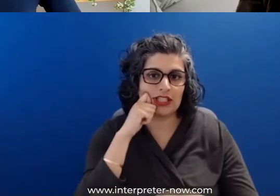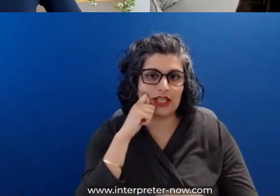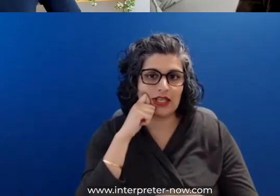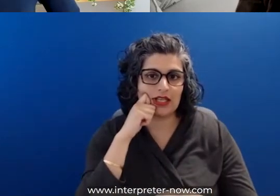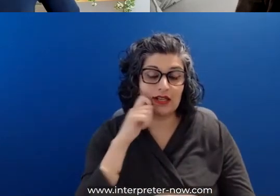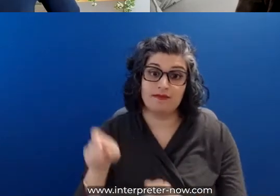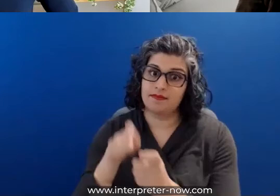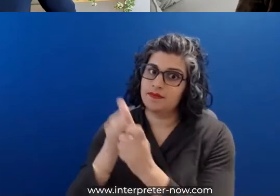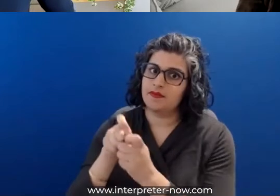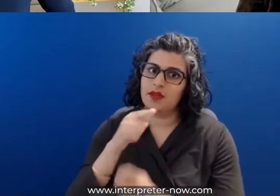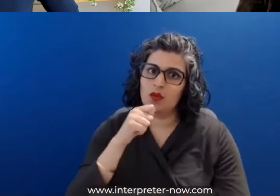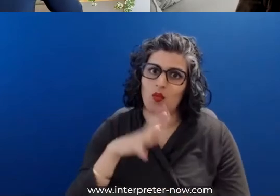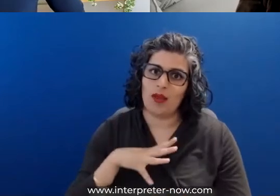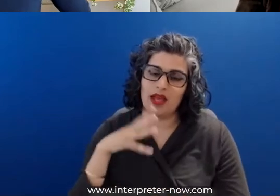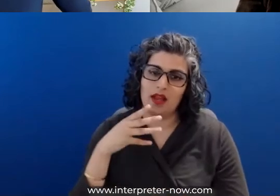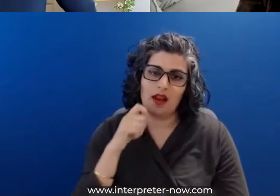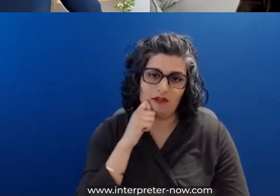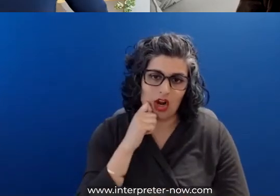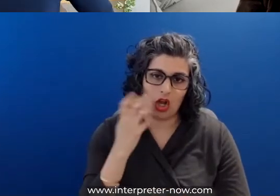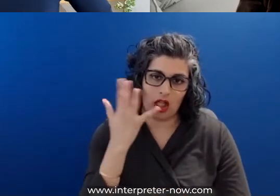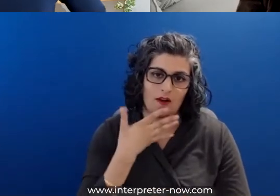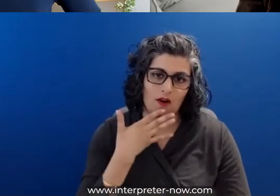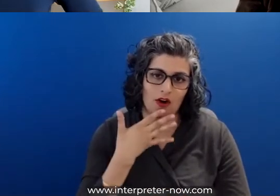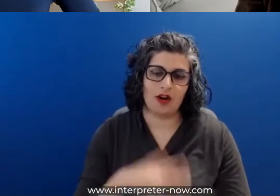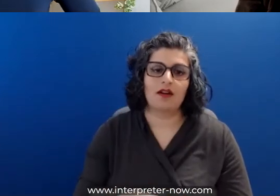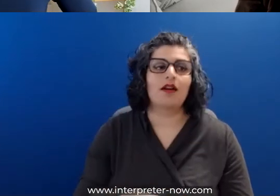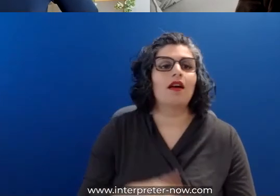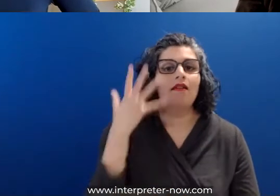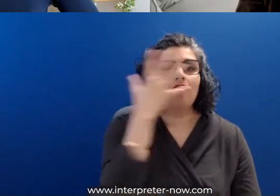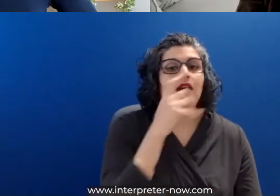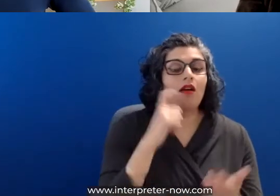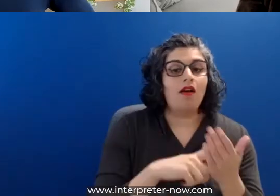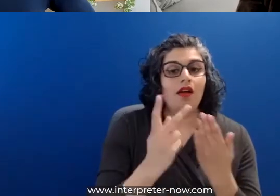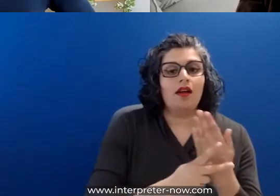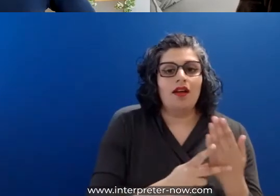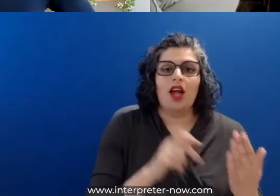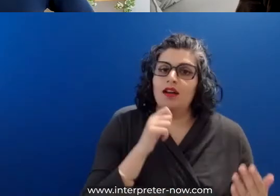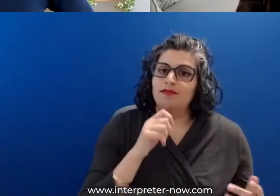particularly, women of color. Facial recognition programmes also tend to be less accurate for